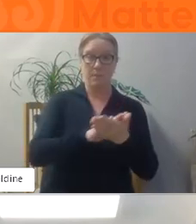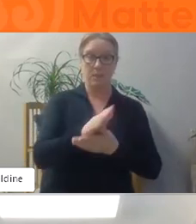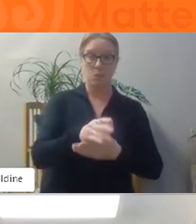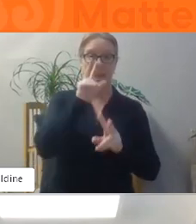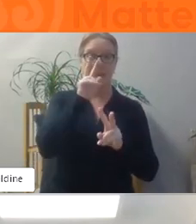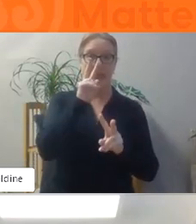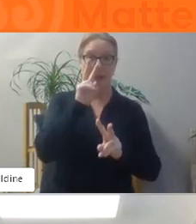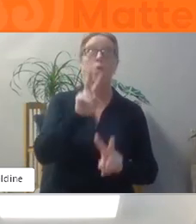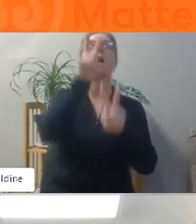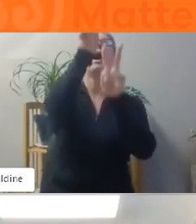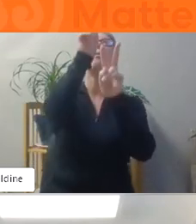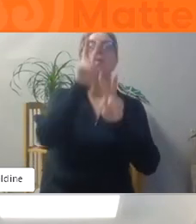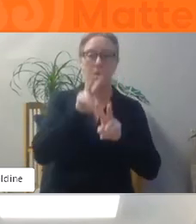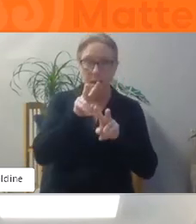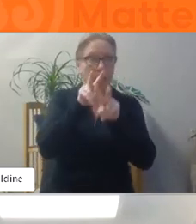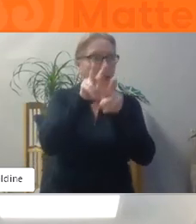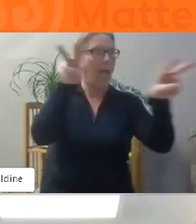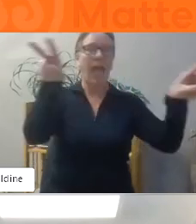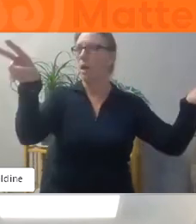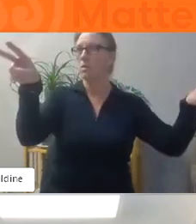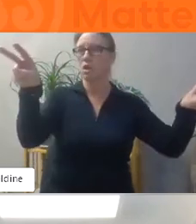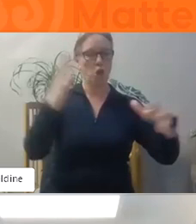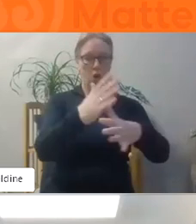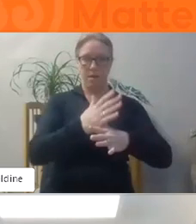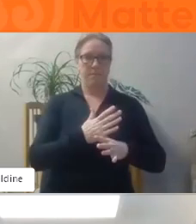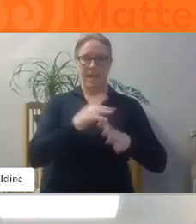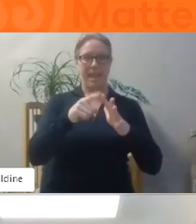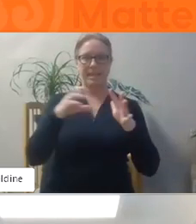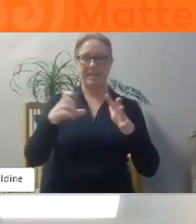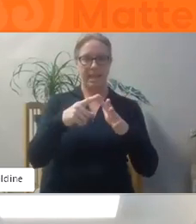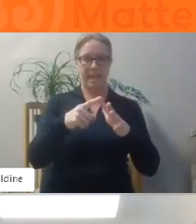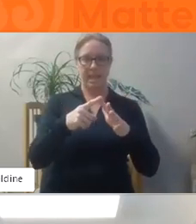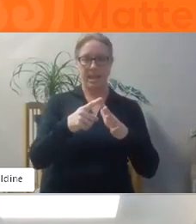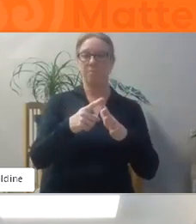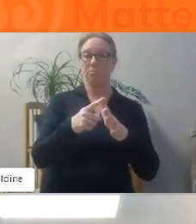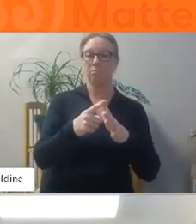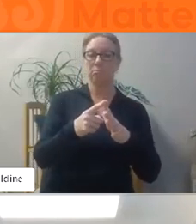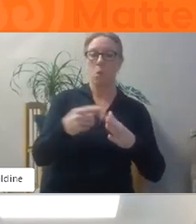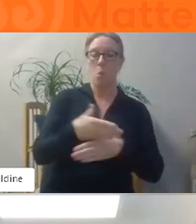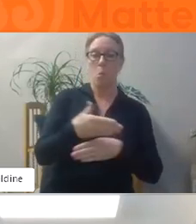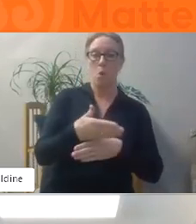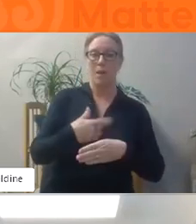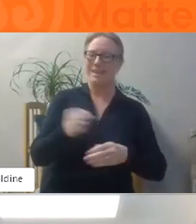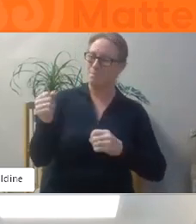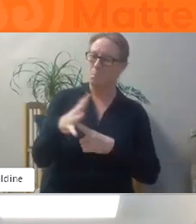beyond the immediate early childhood education and classroom practice is essential if we're going to make the kinds of change that we